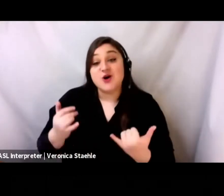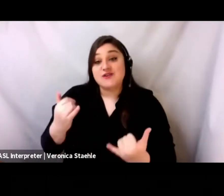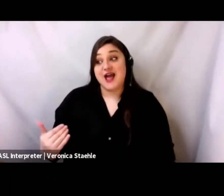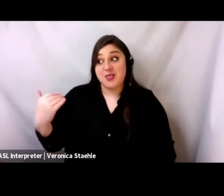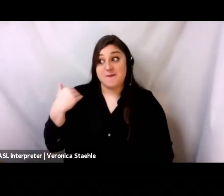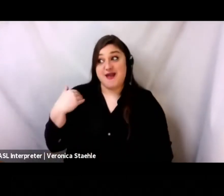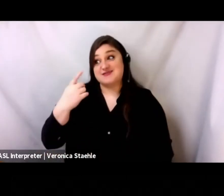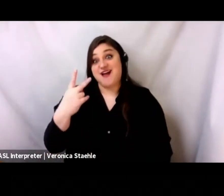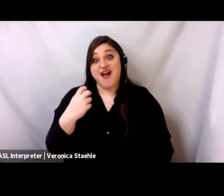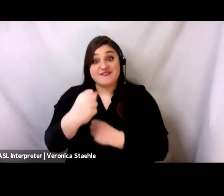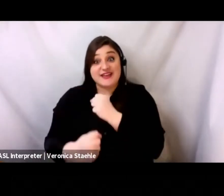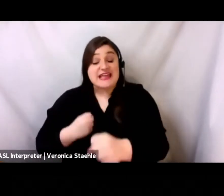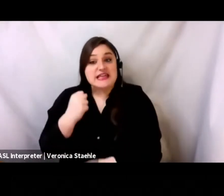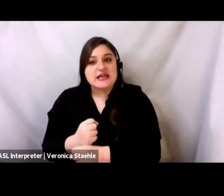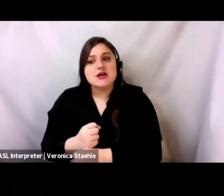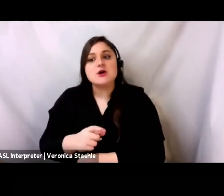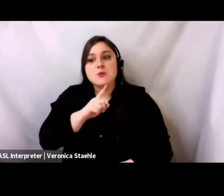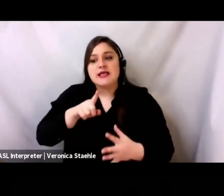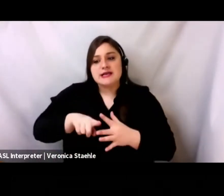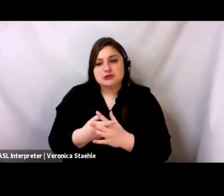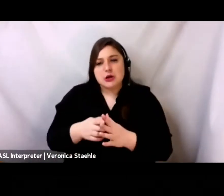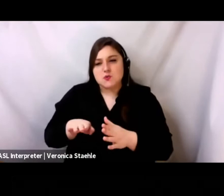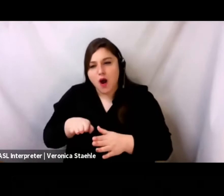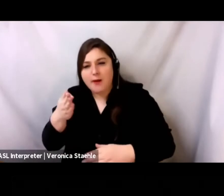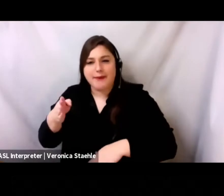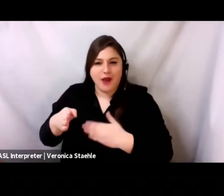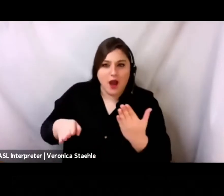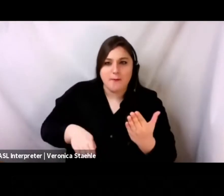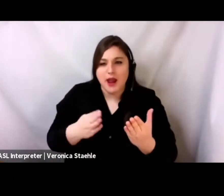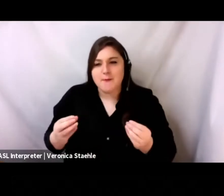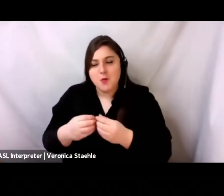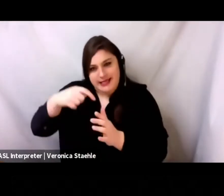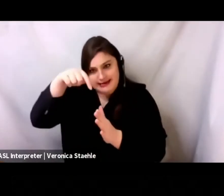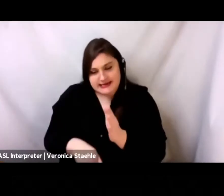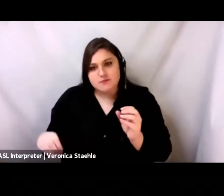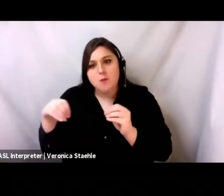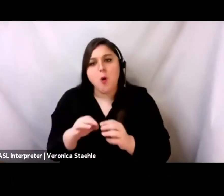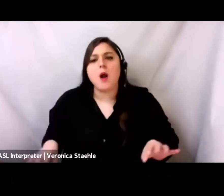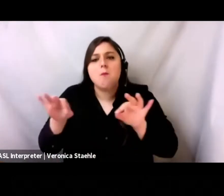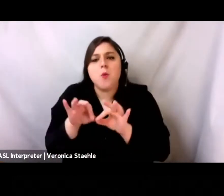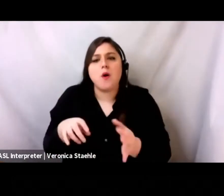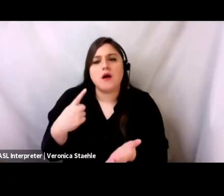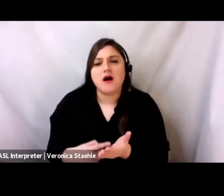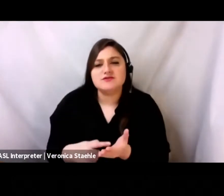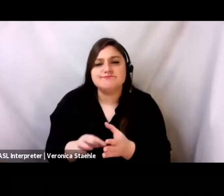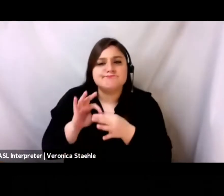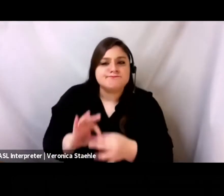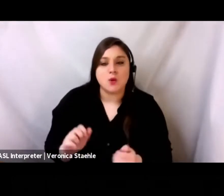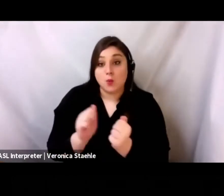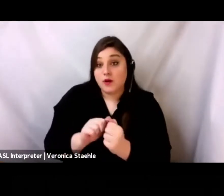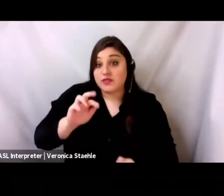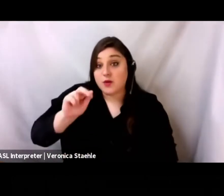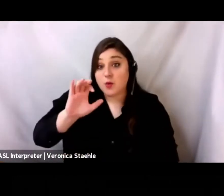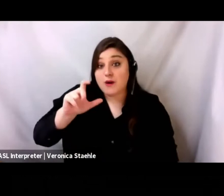important conversations around racial injustice, around prioritizing artists over institutions,